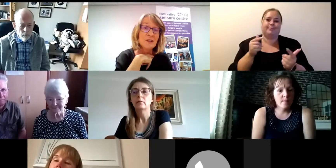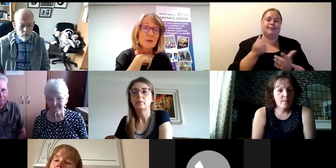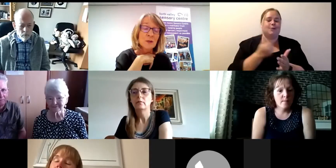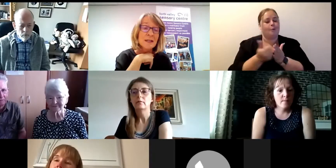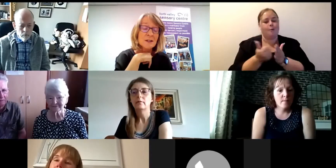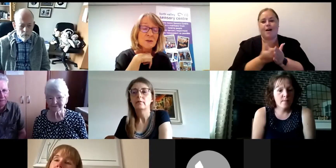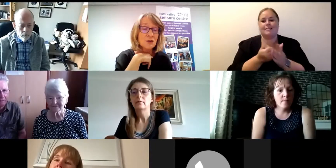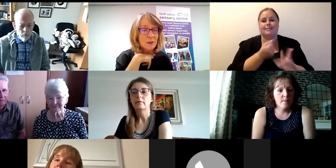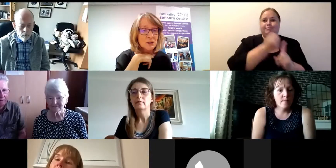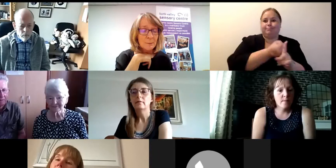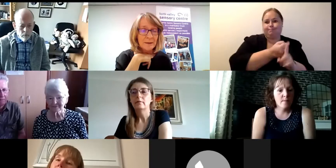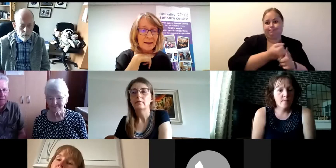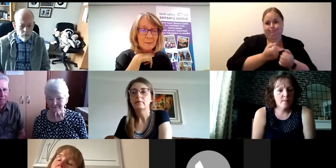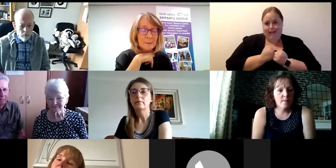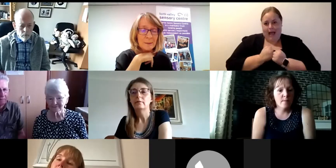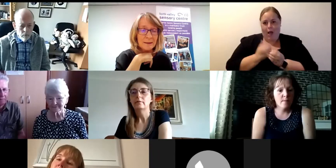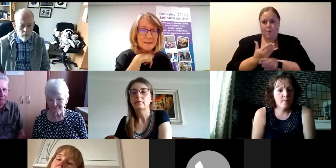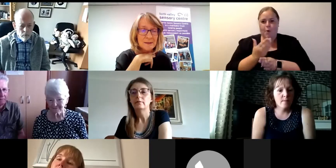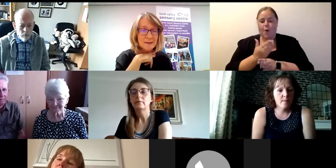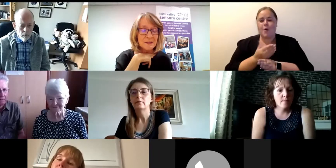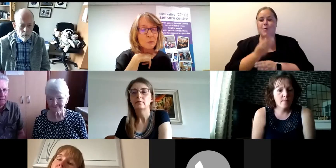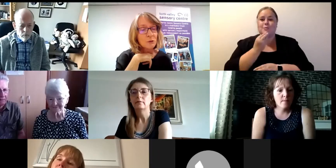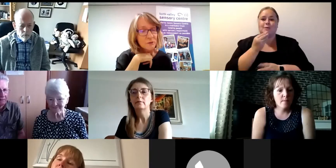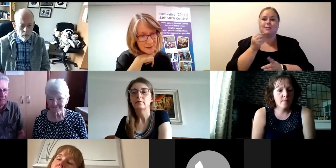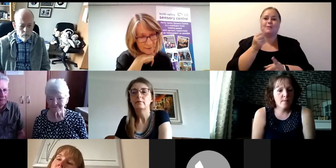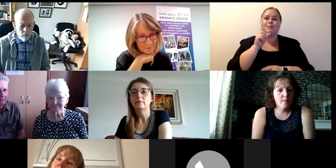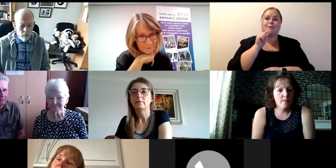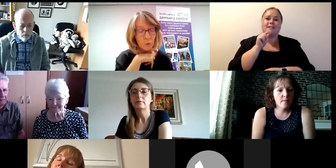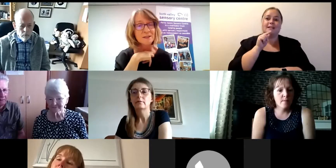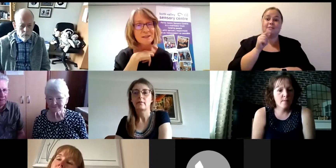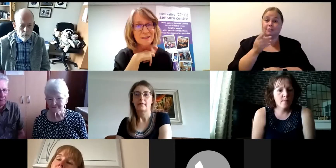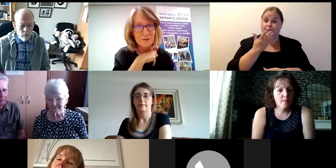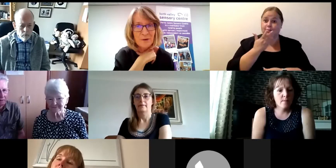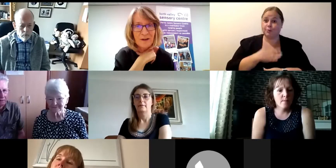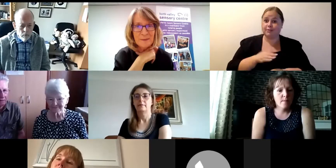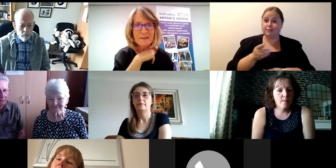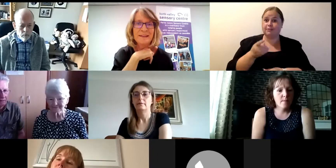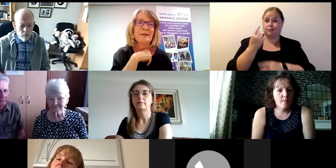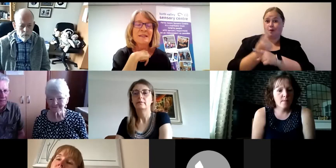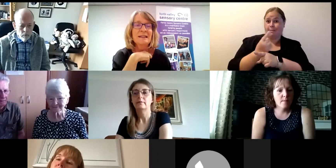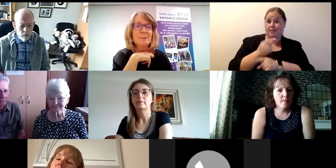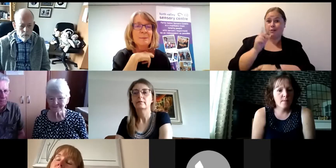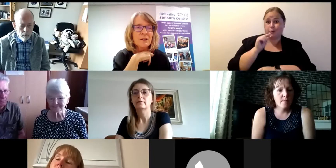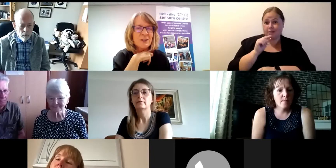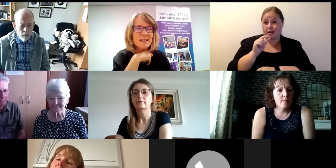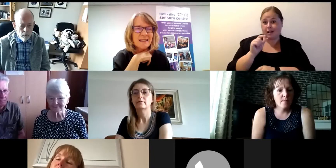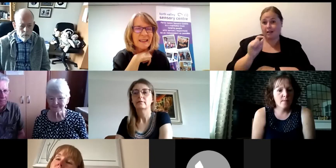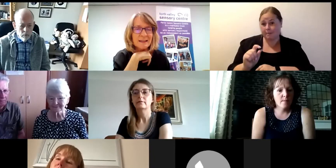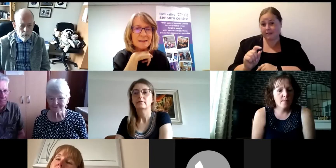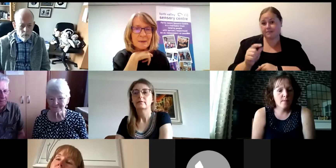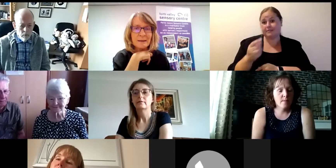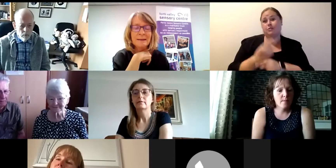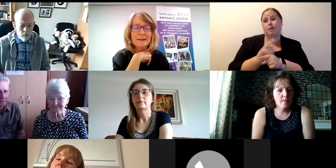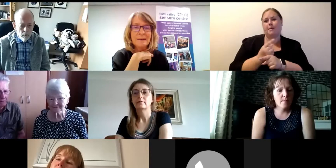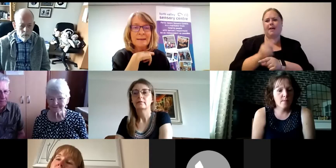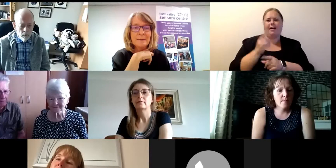Do you want to talk about that a wee bit? Some of the more recent posts that you have put up particularly about